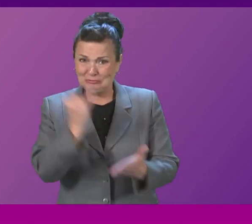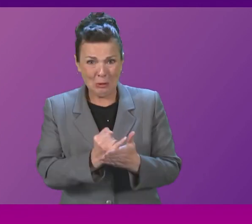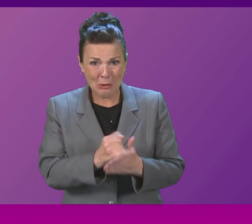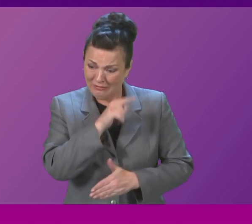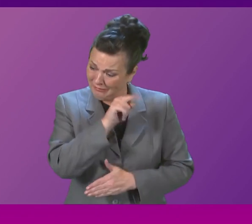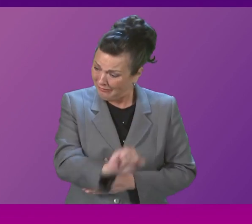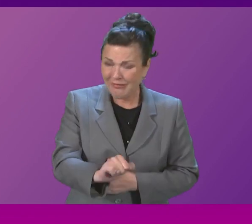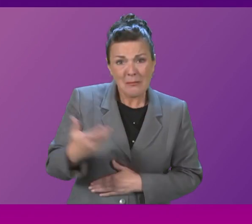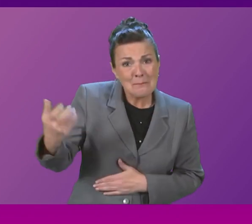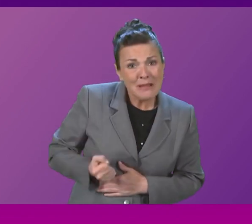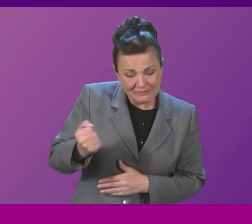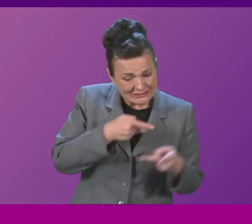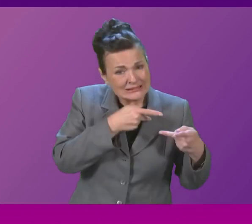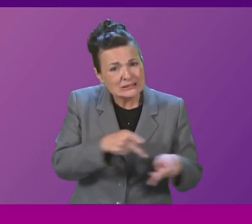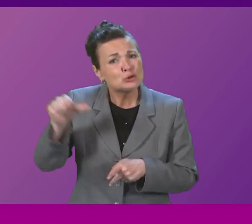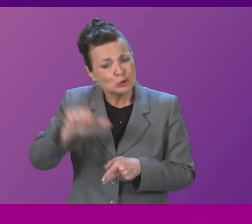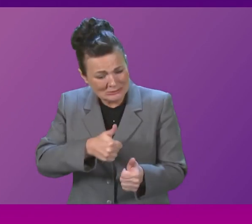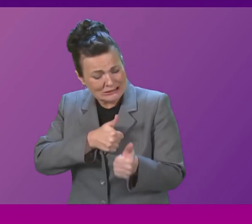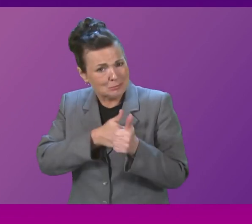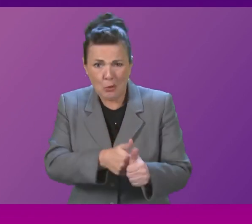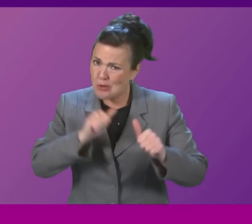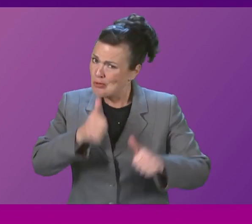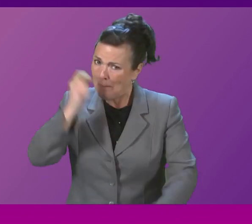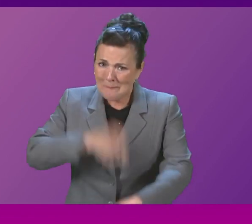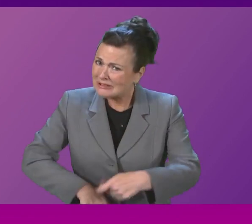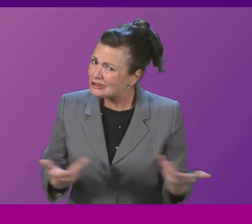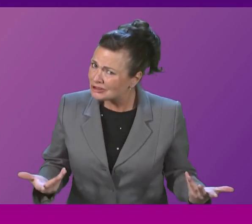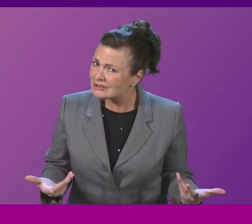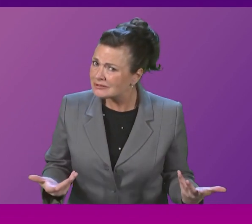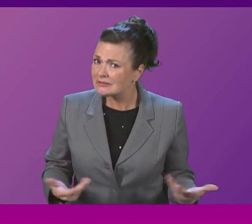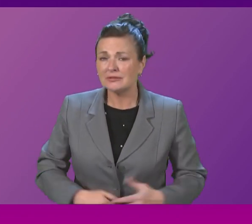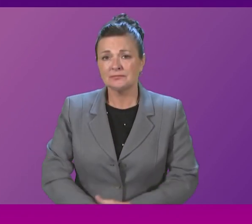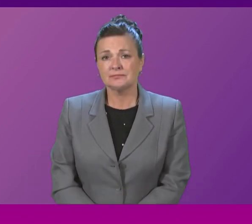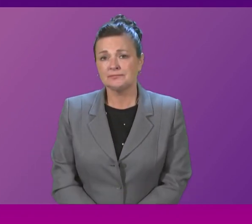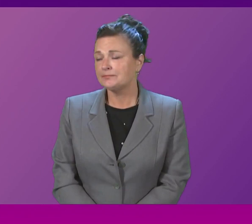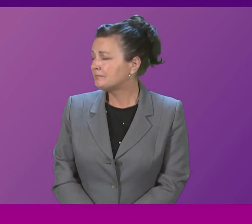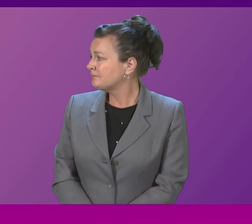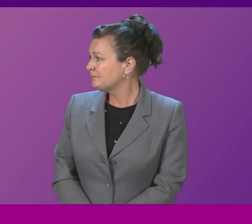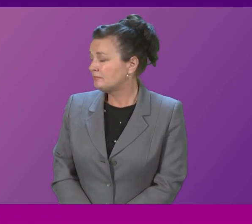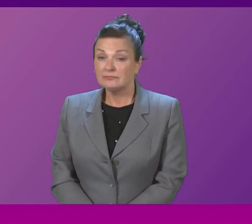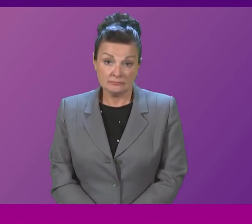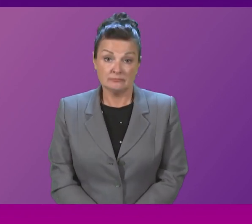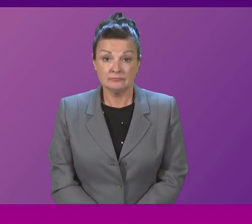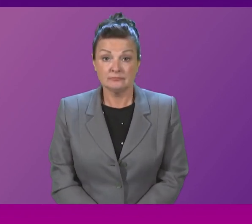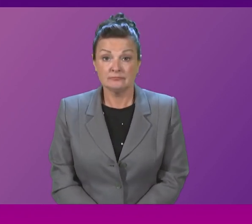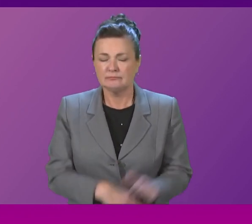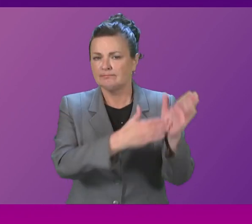should be there to support people, not penalise them? Yes, I do.